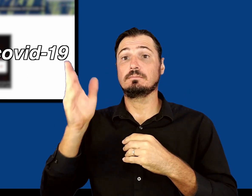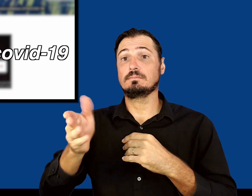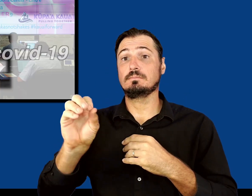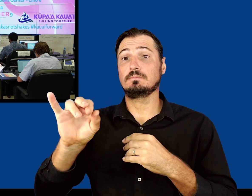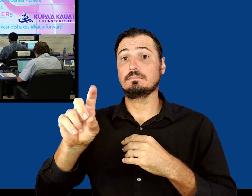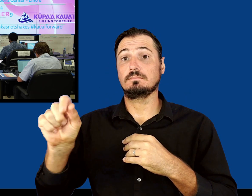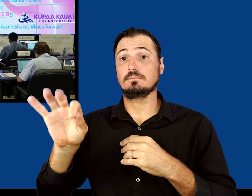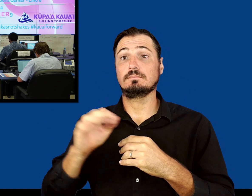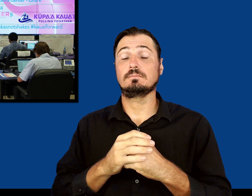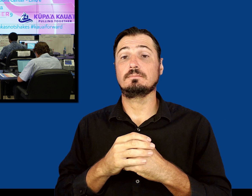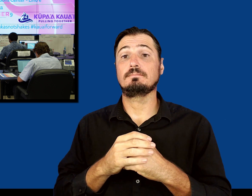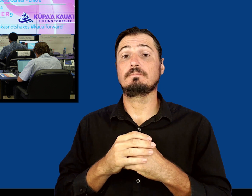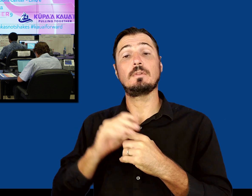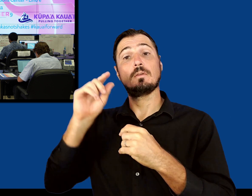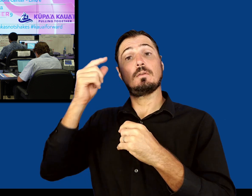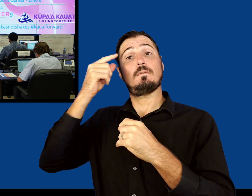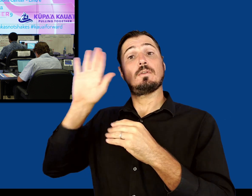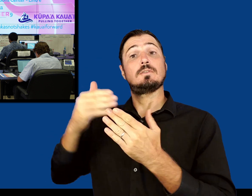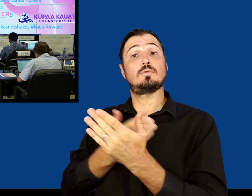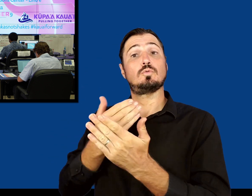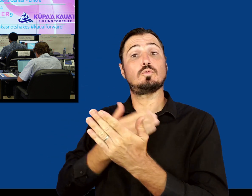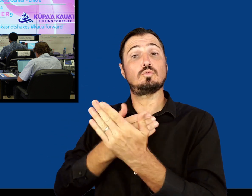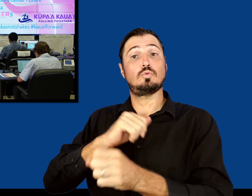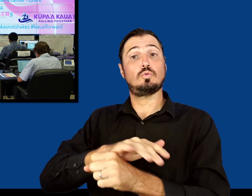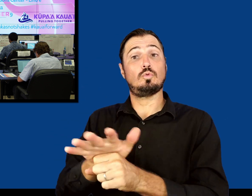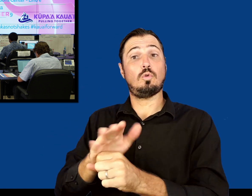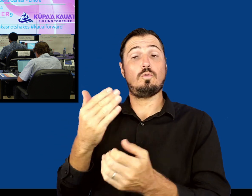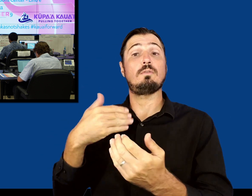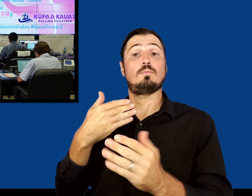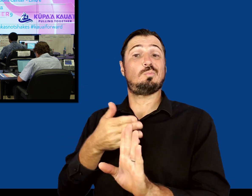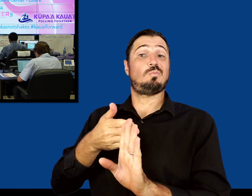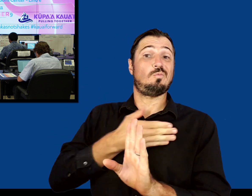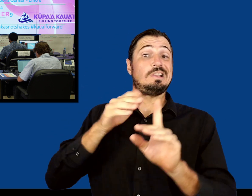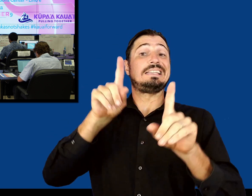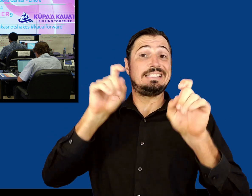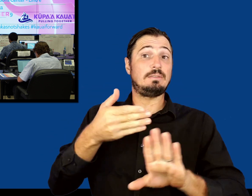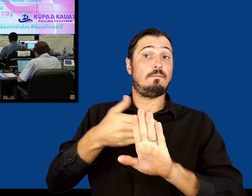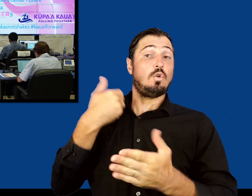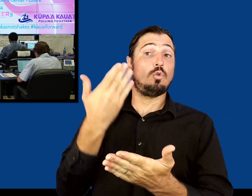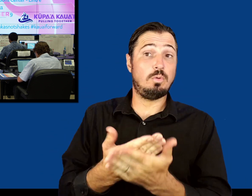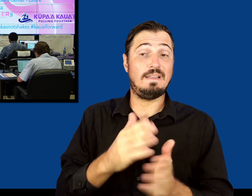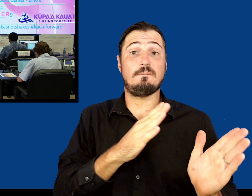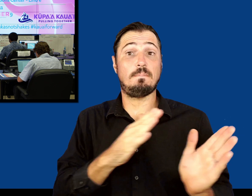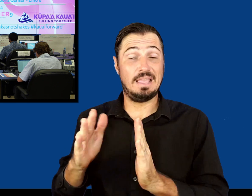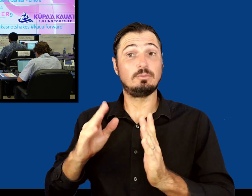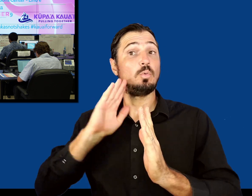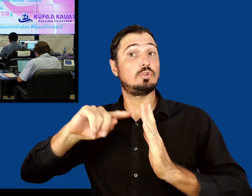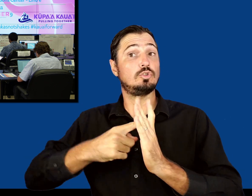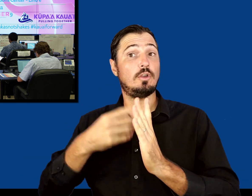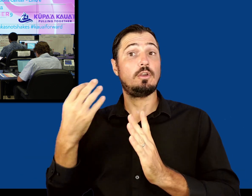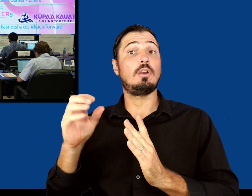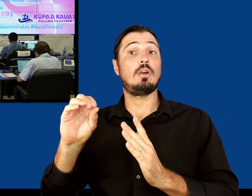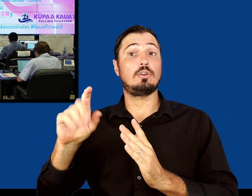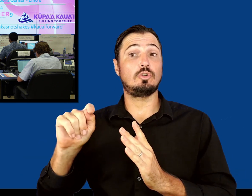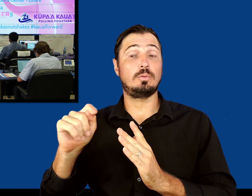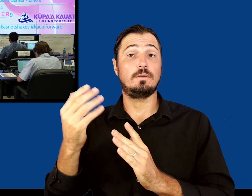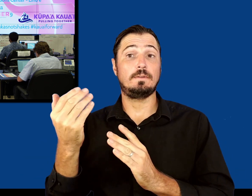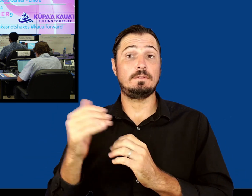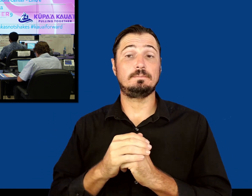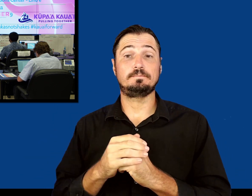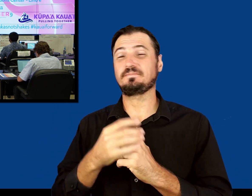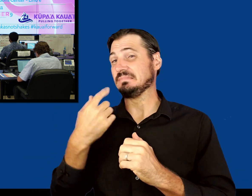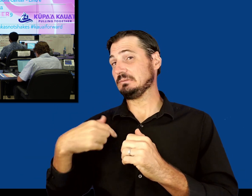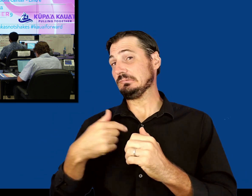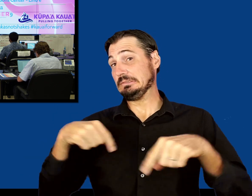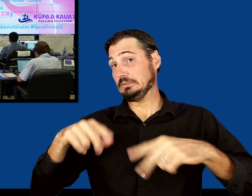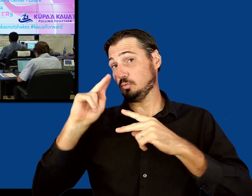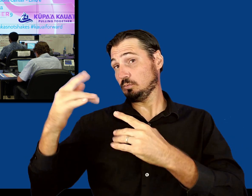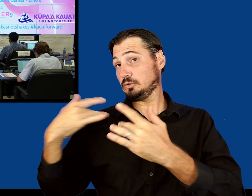The Governor’s new COVID-19 pre-arrival test plan goes into effect Thursday, October 15. We are concerned that this single, pre-arrival test will not provide enough protection for our